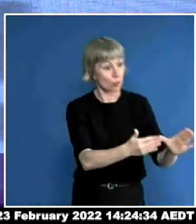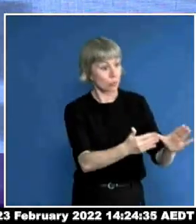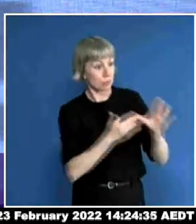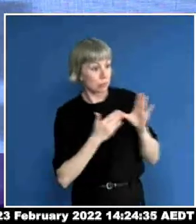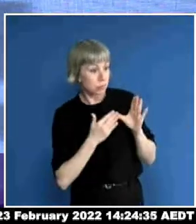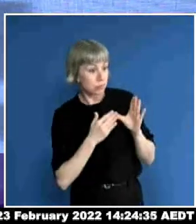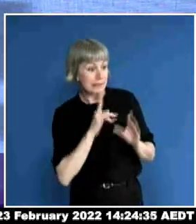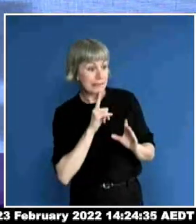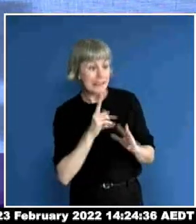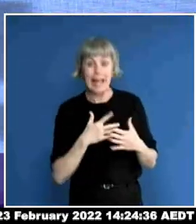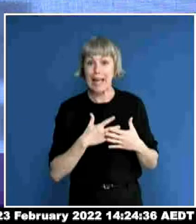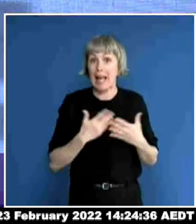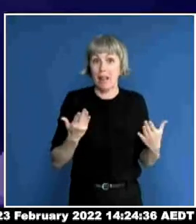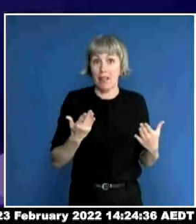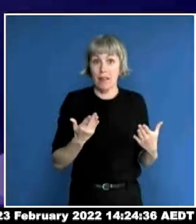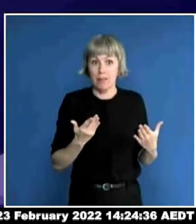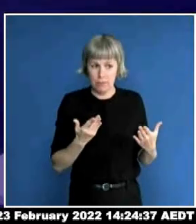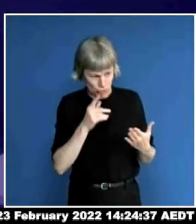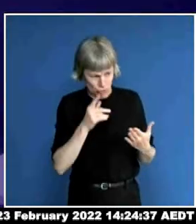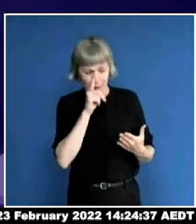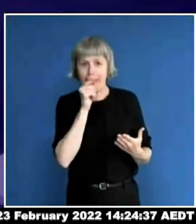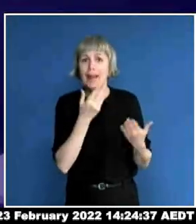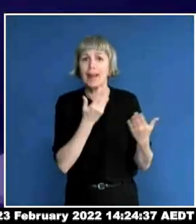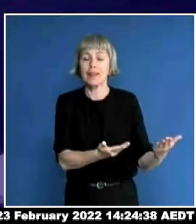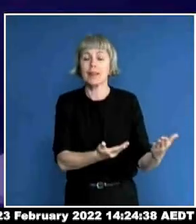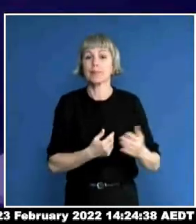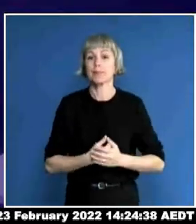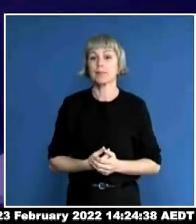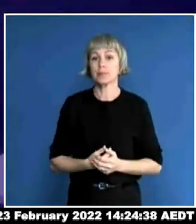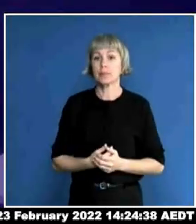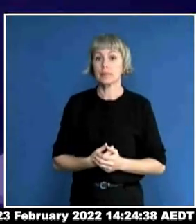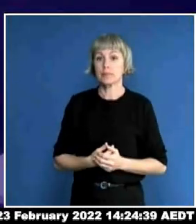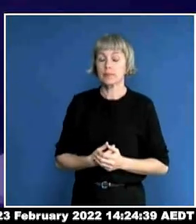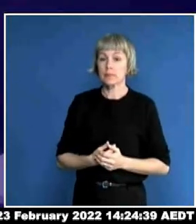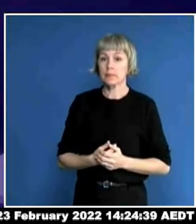Mzia, do you understand if you would like to say something, please feel free to do